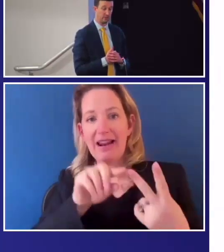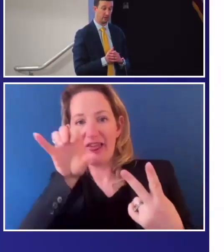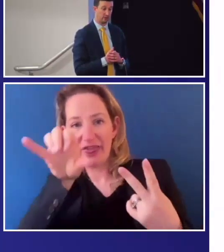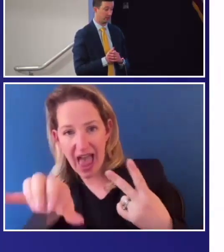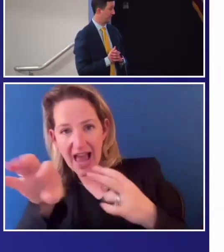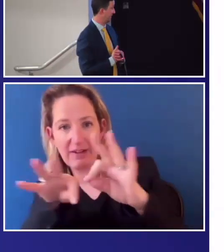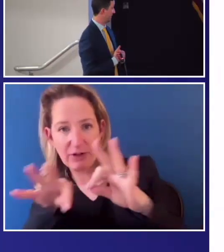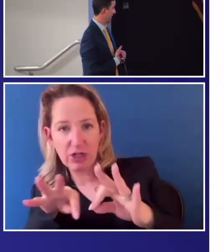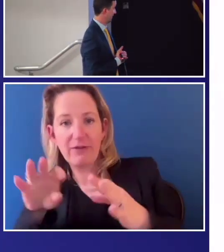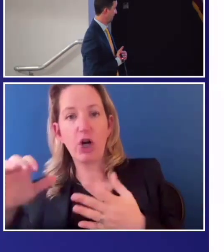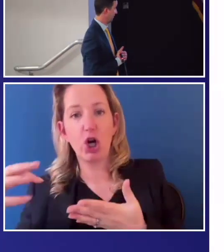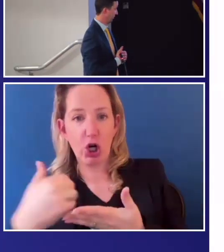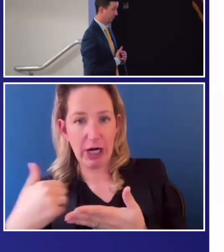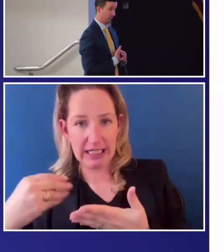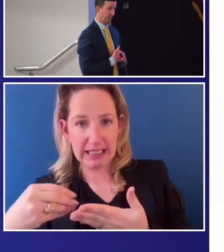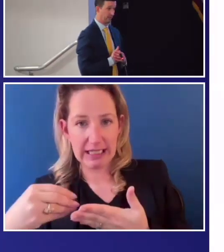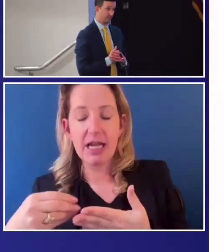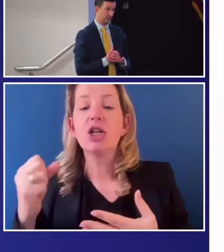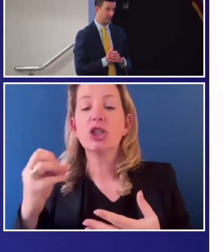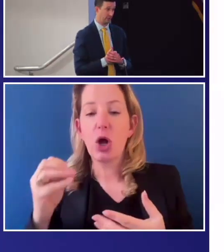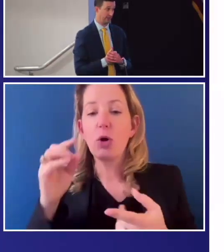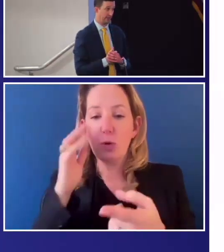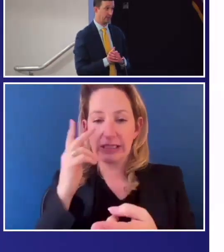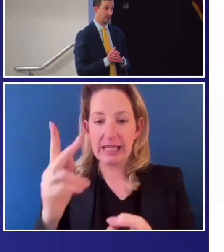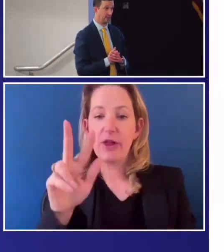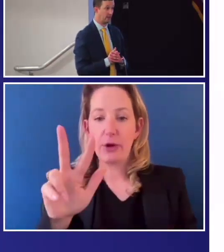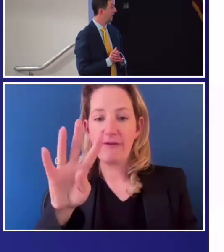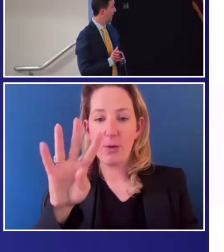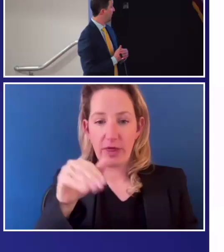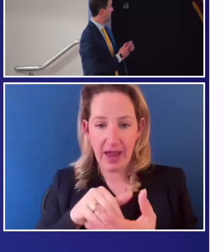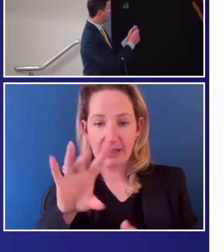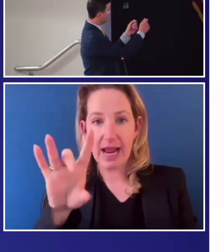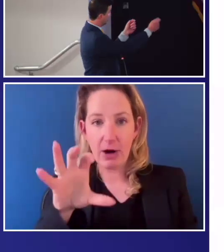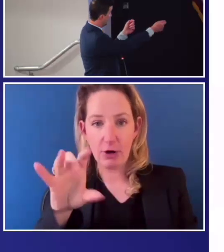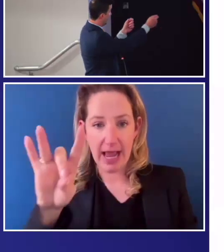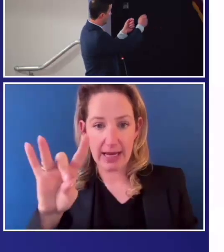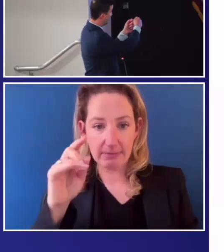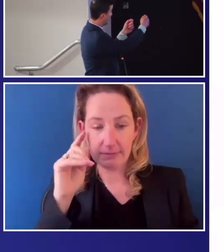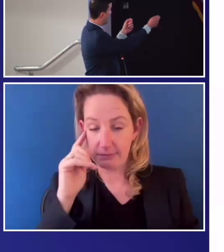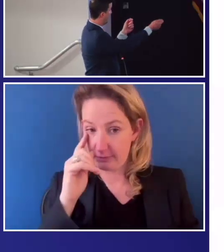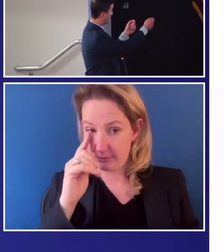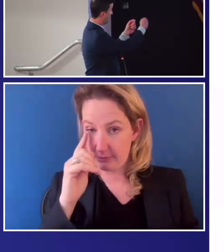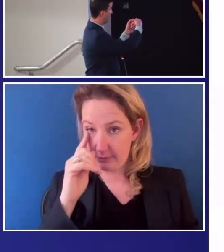you downloaded our data set is $34,808. But you can see that as you go over the